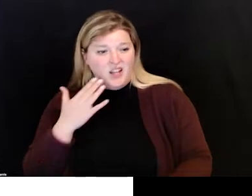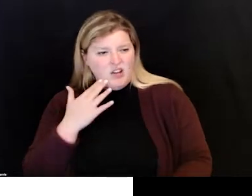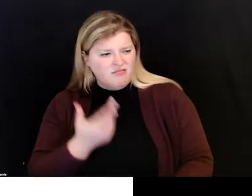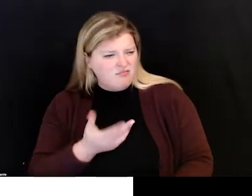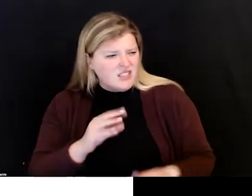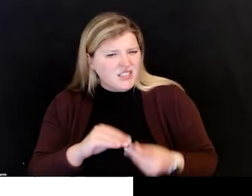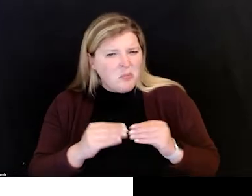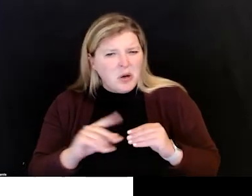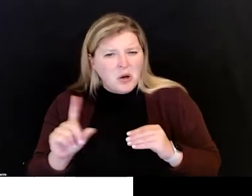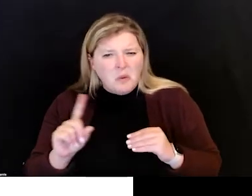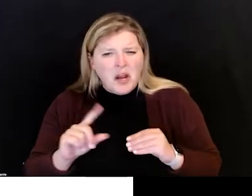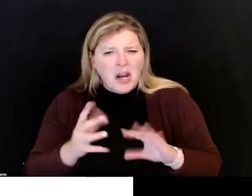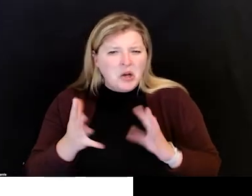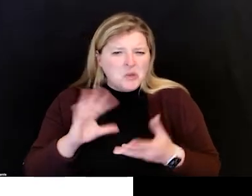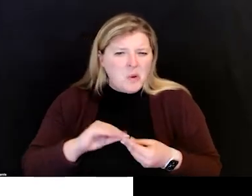It may be useless to them.